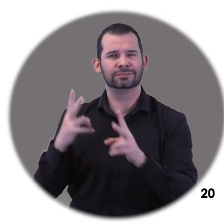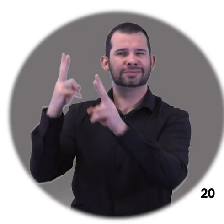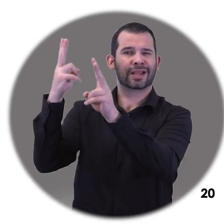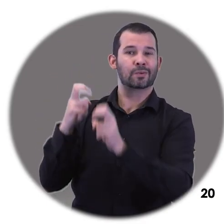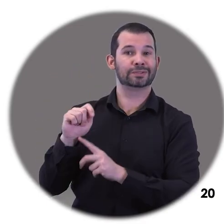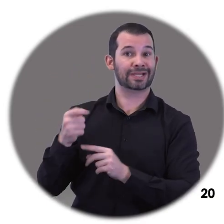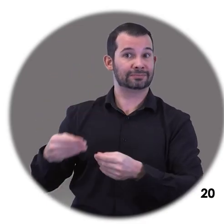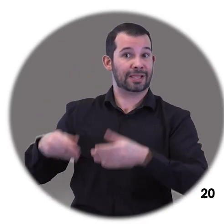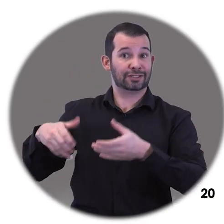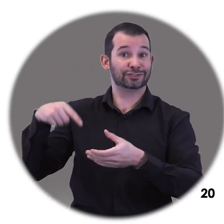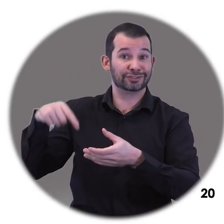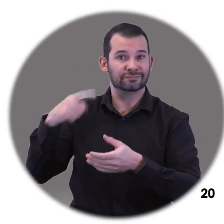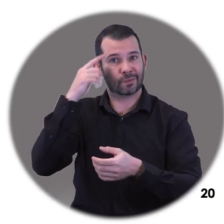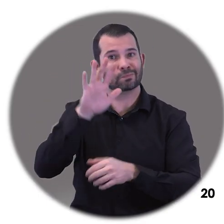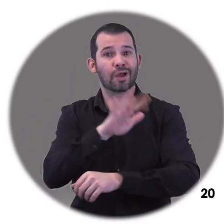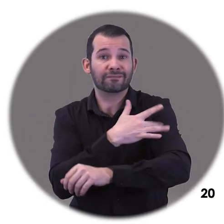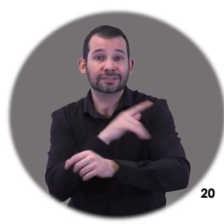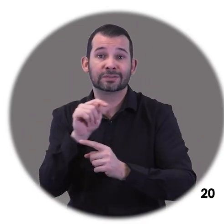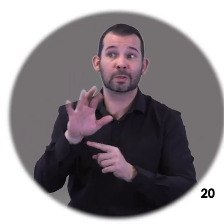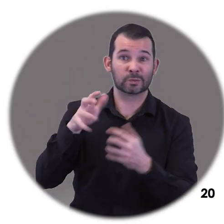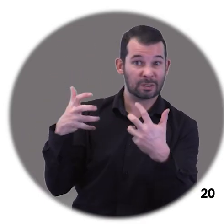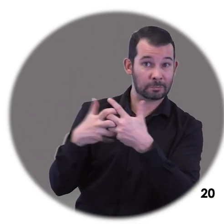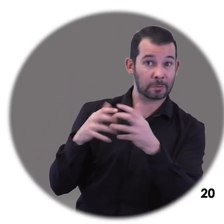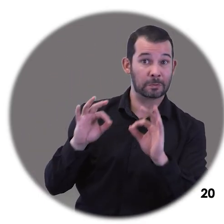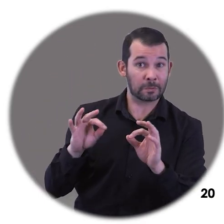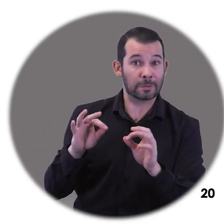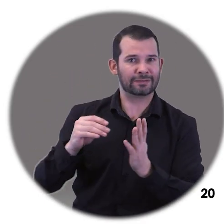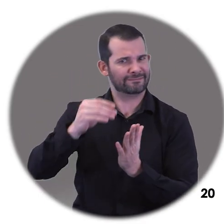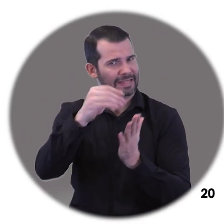by downloading a tax package for your province or territory,